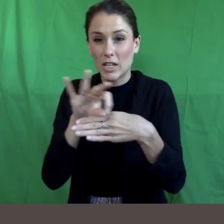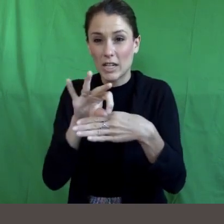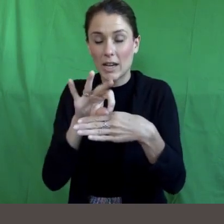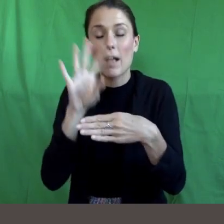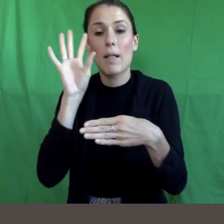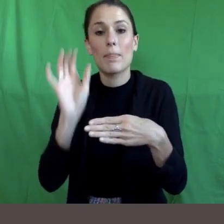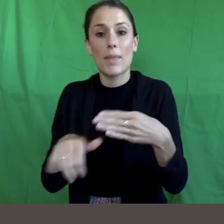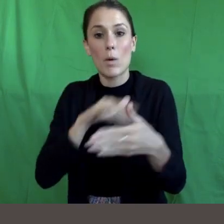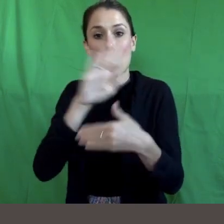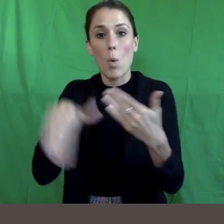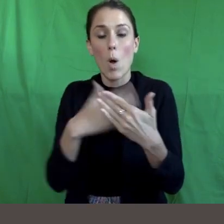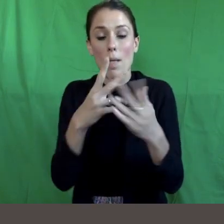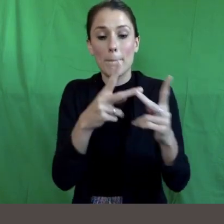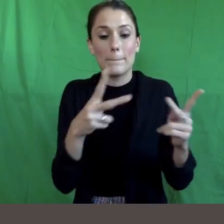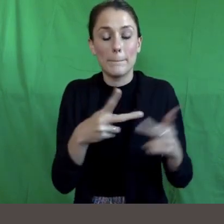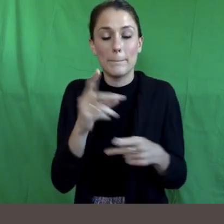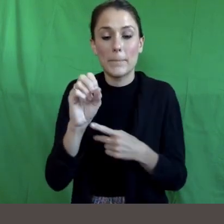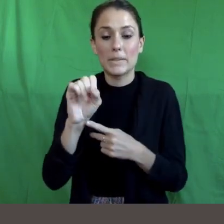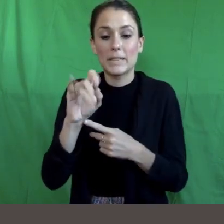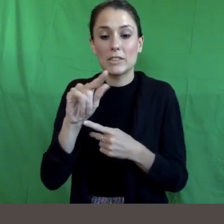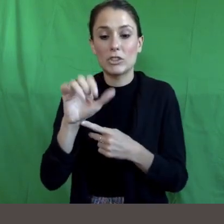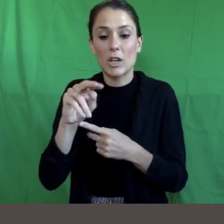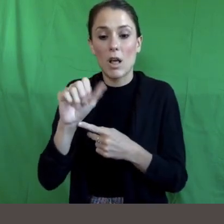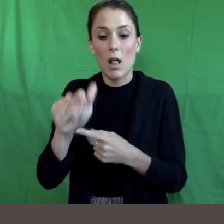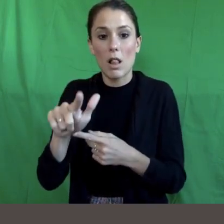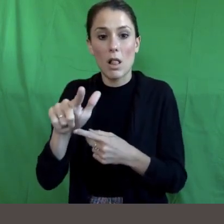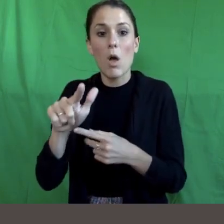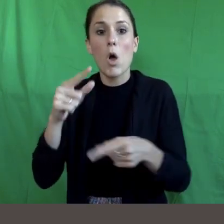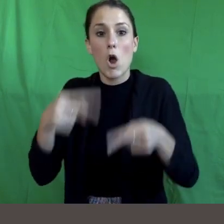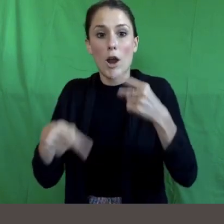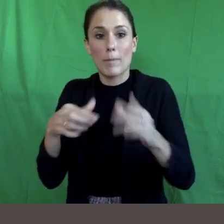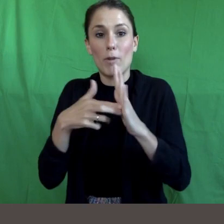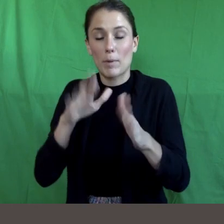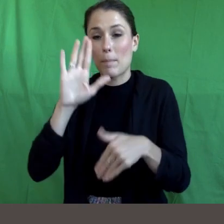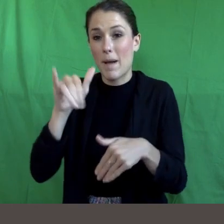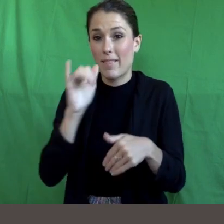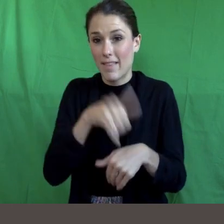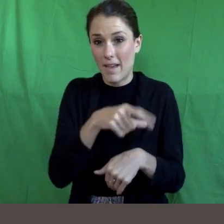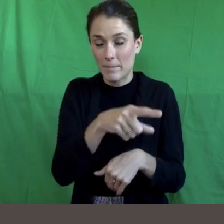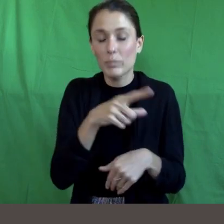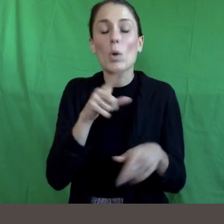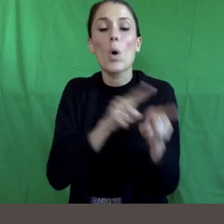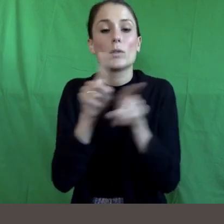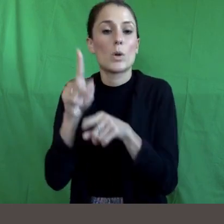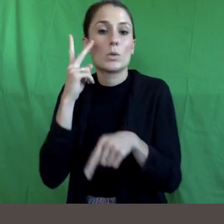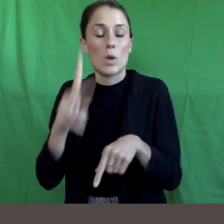us to collect all positional arguments in a tuple represented by that parameter. We also saw the opposite.